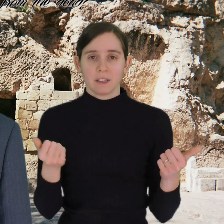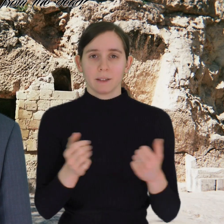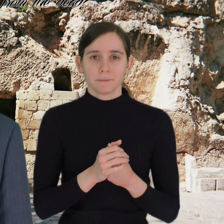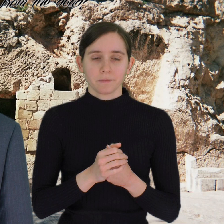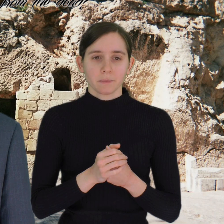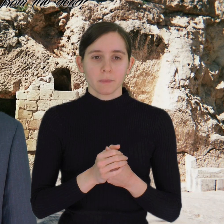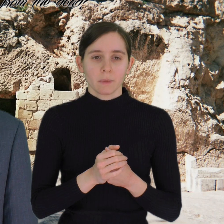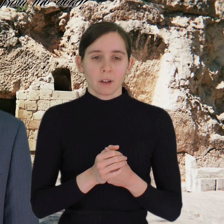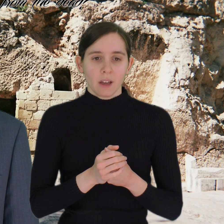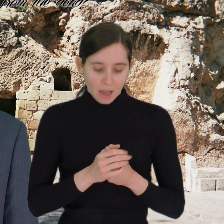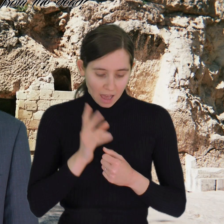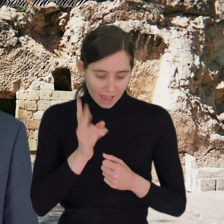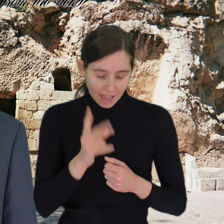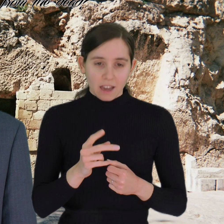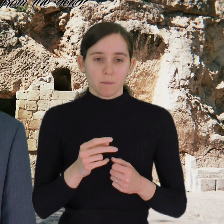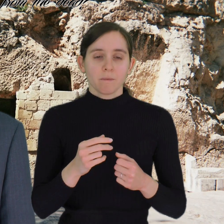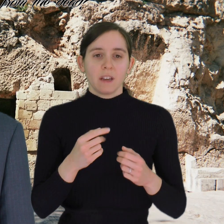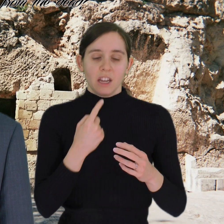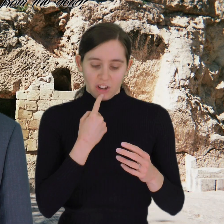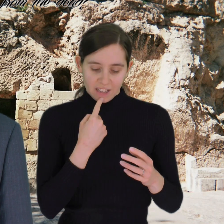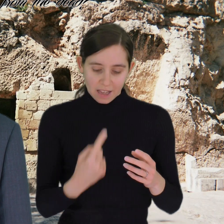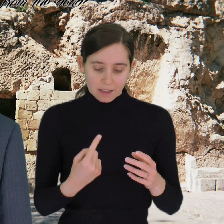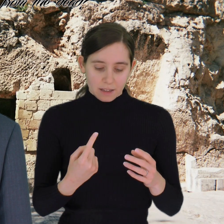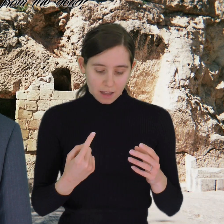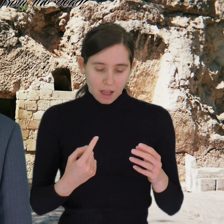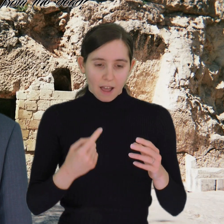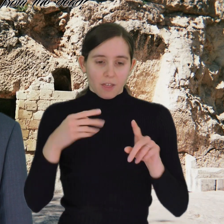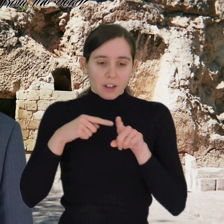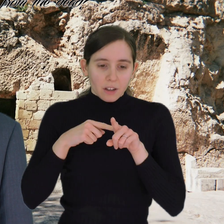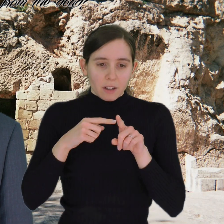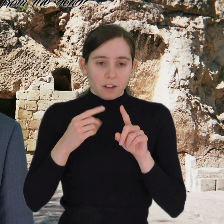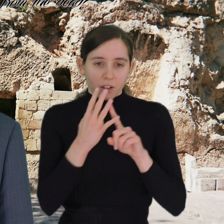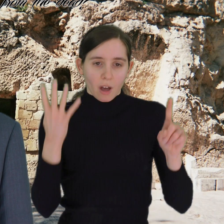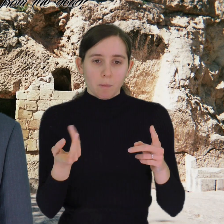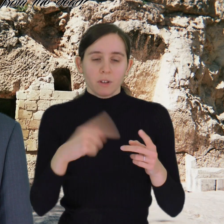Fredriksen says the disciples and other followers were absolutely convinced